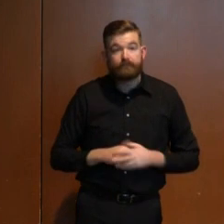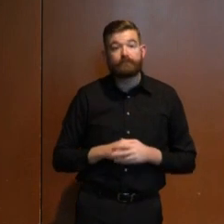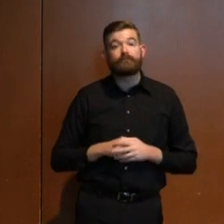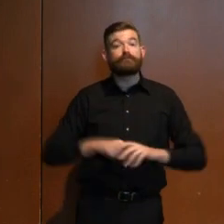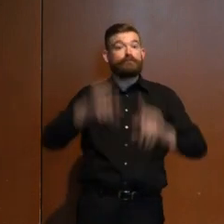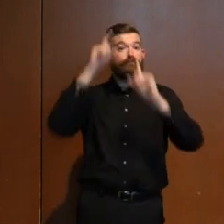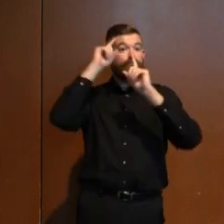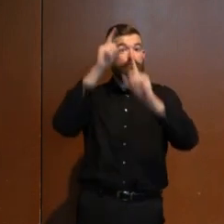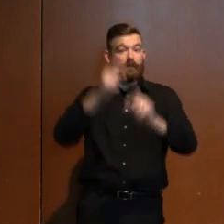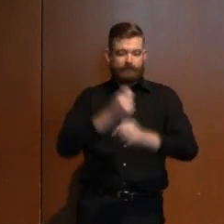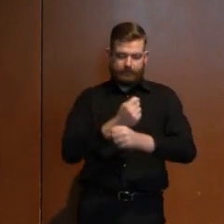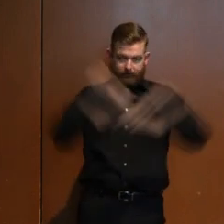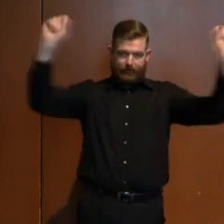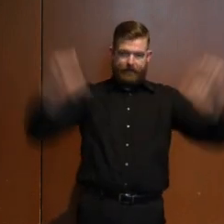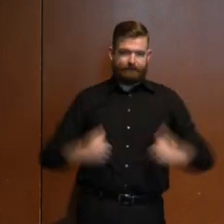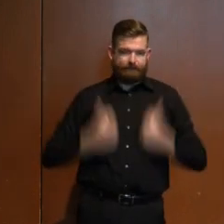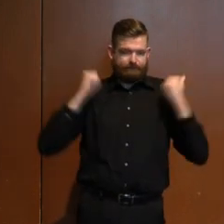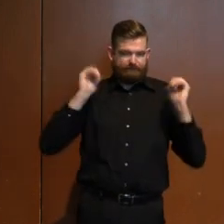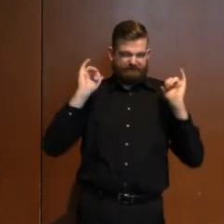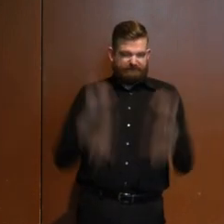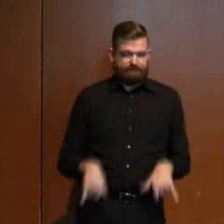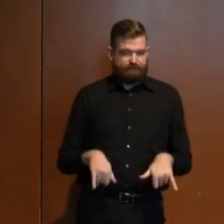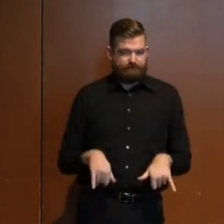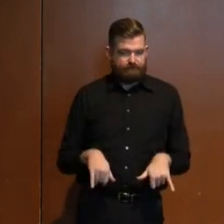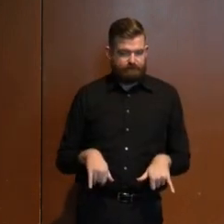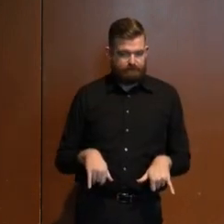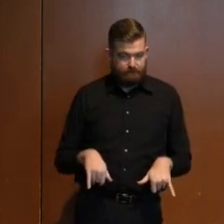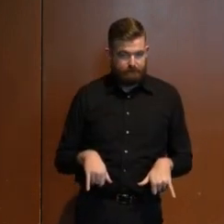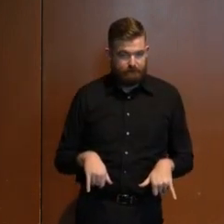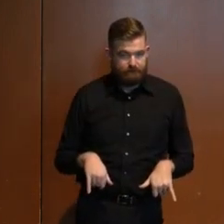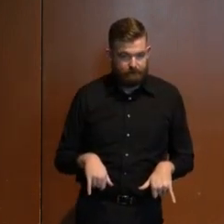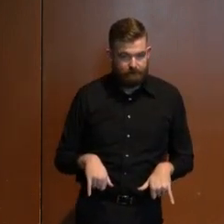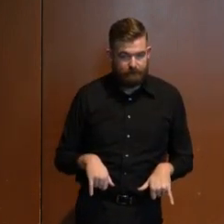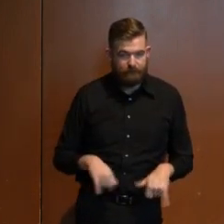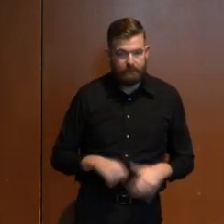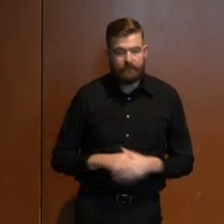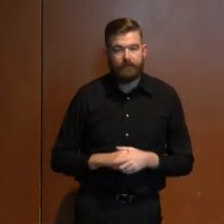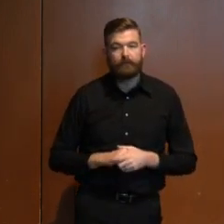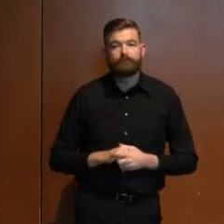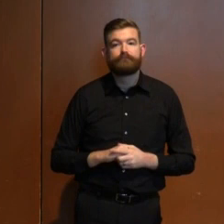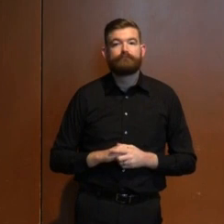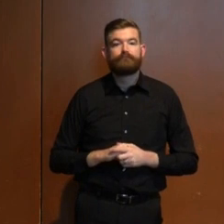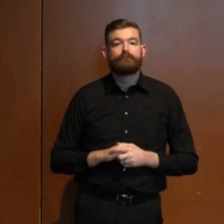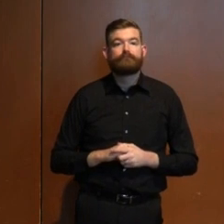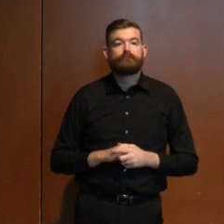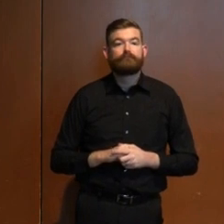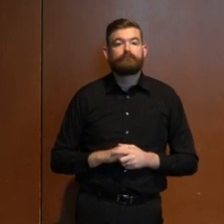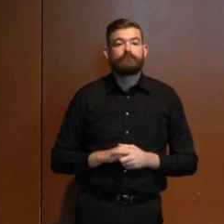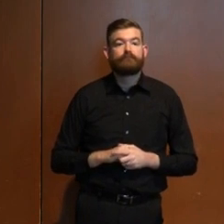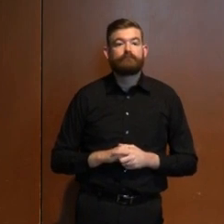MAKE NO MISTAKE. WE ARE IN THIS FIGHT TO SAVE LIVES.